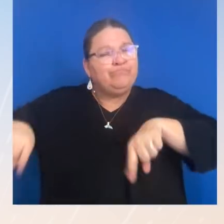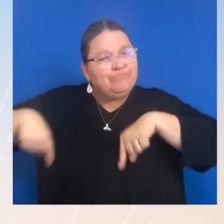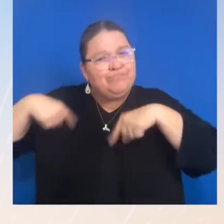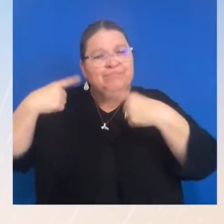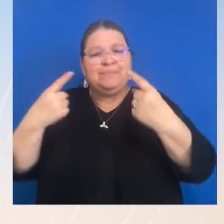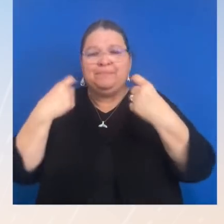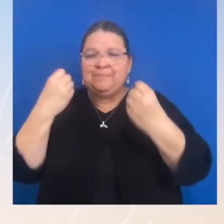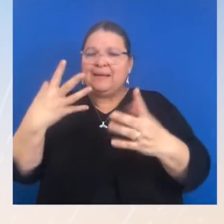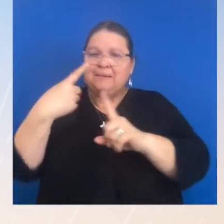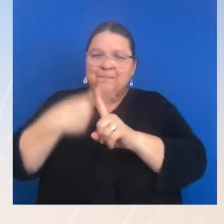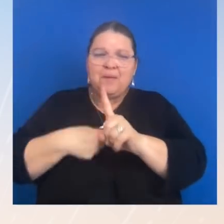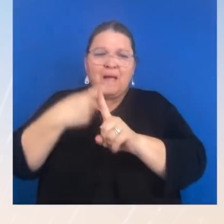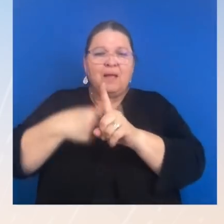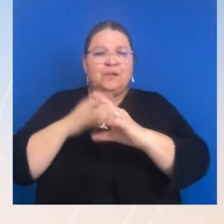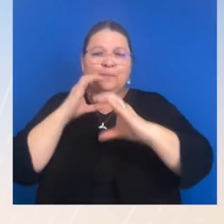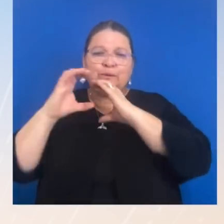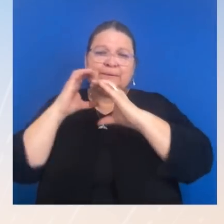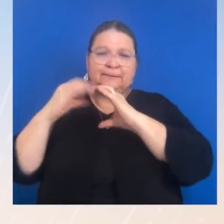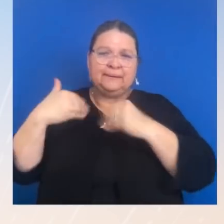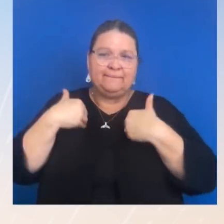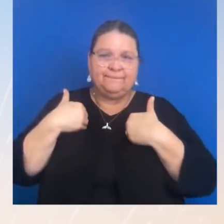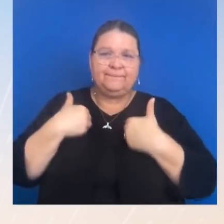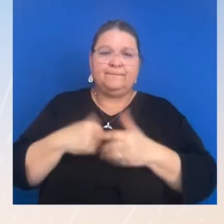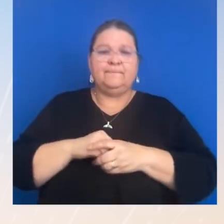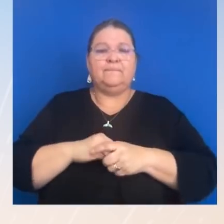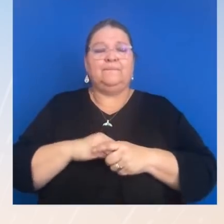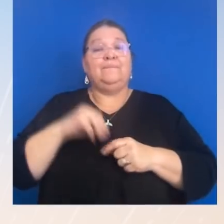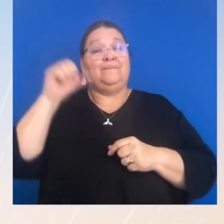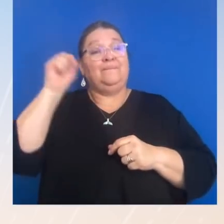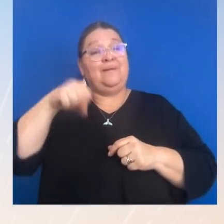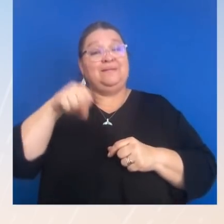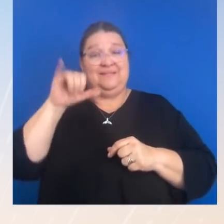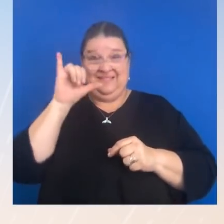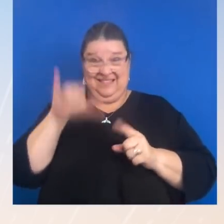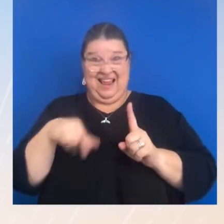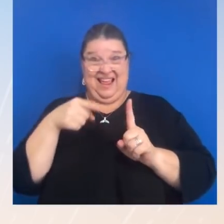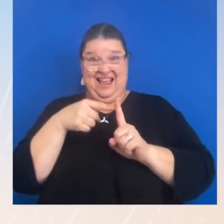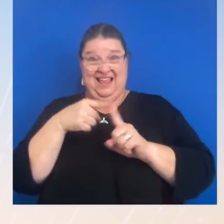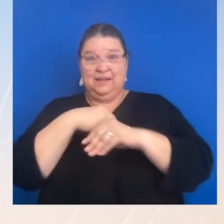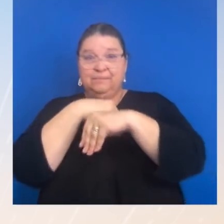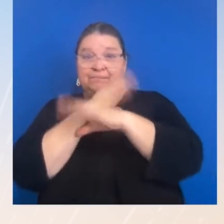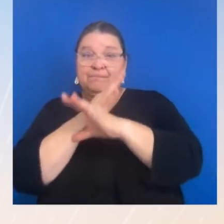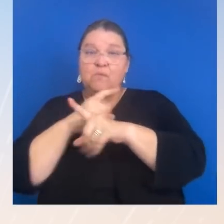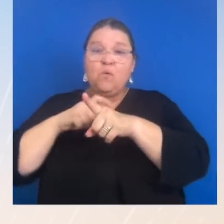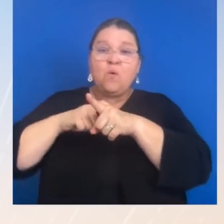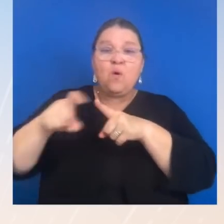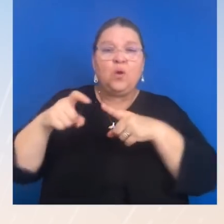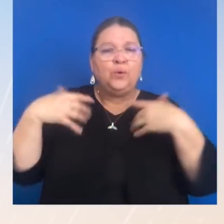that this was the result of months of work. Was it prompted by what's going on in Ukraine -- their visit?